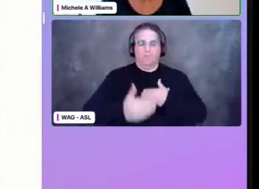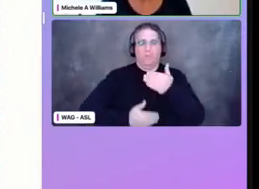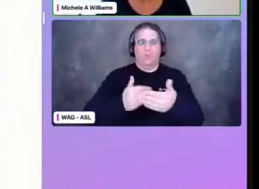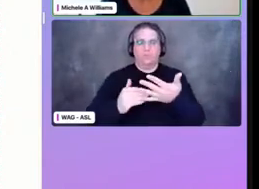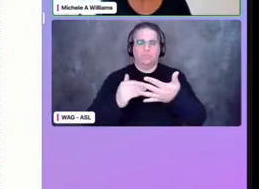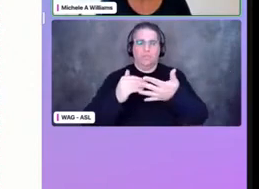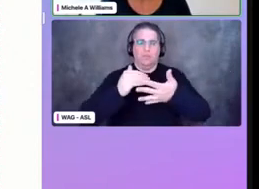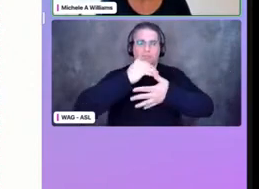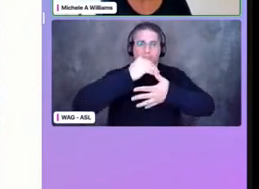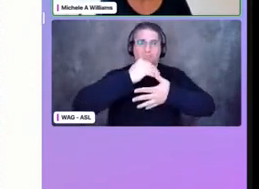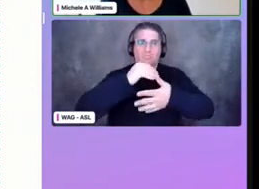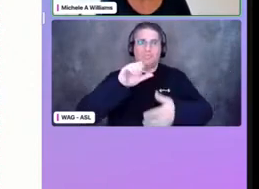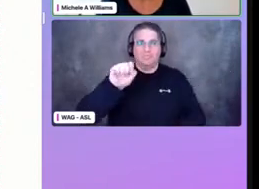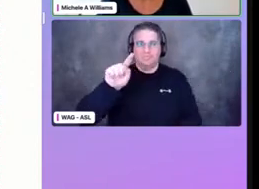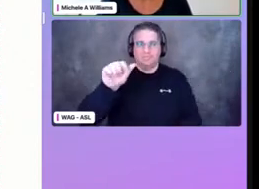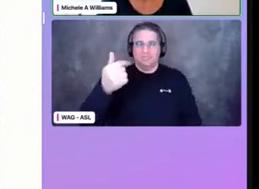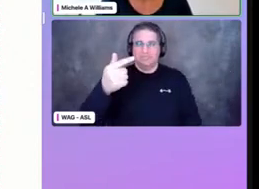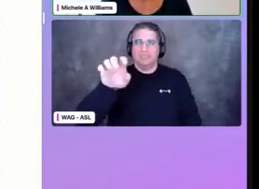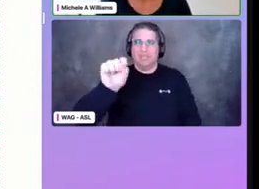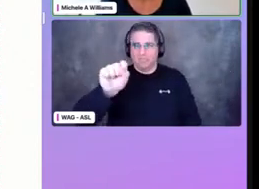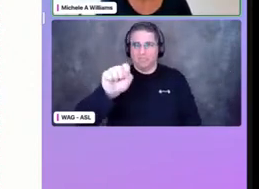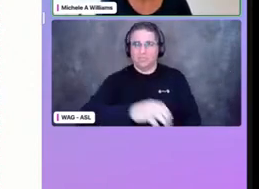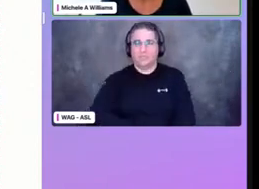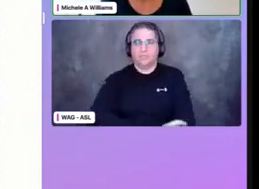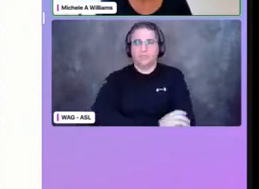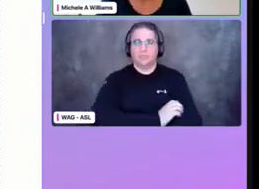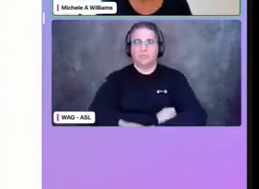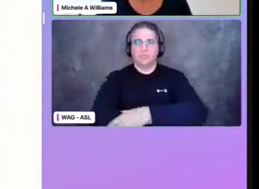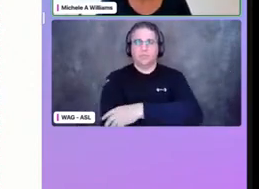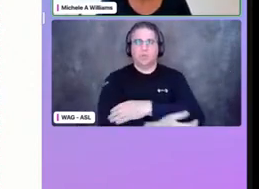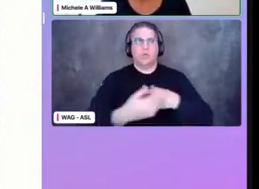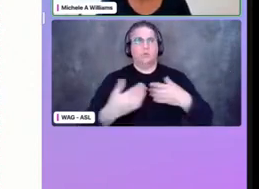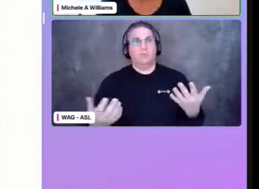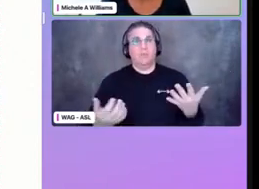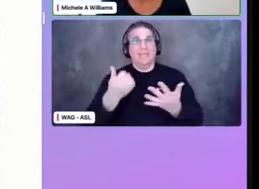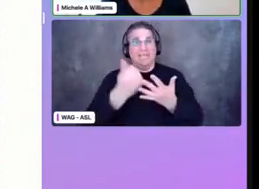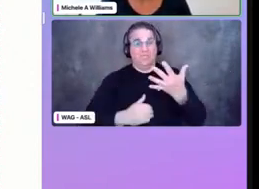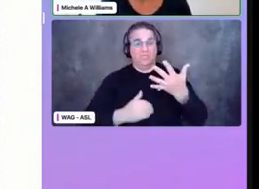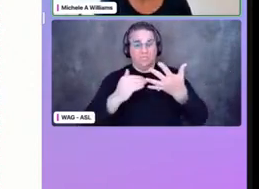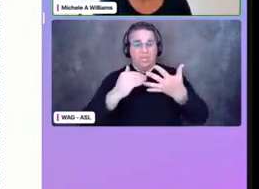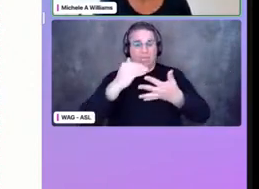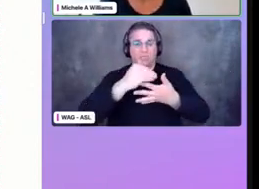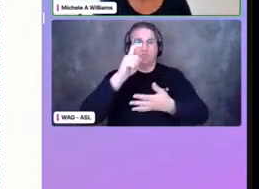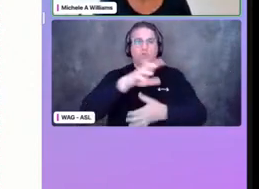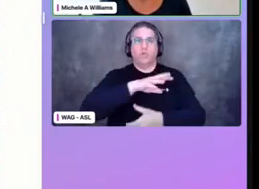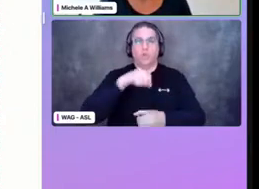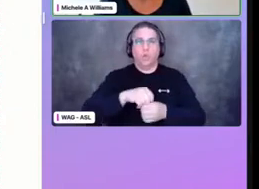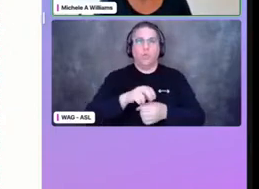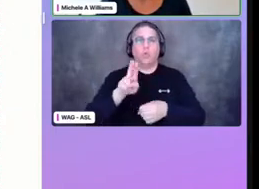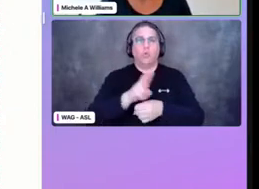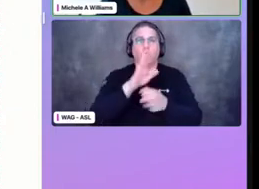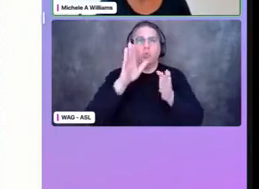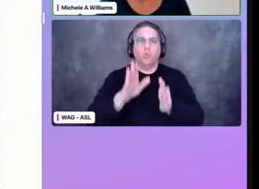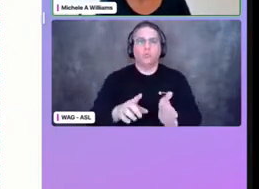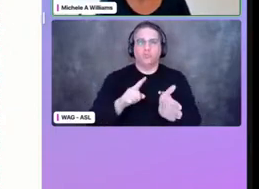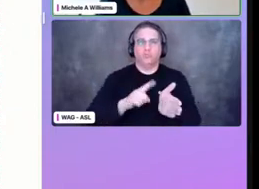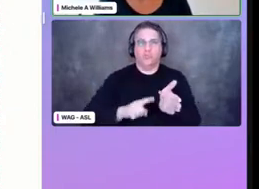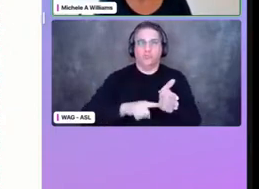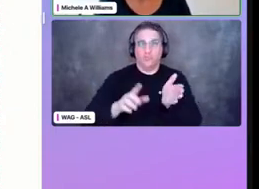hardware advice, a software application, a website, etcetera. If there are various stages, user research